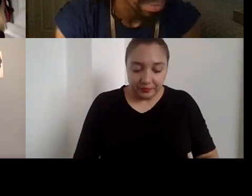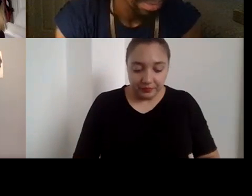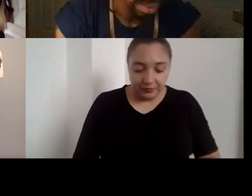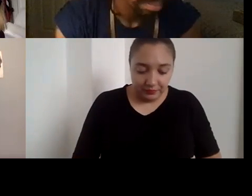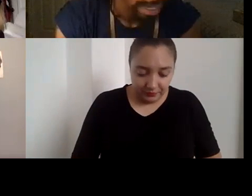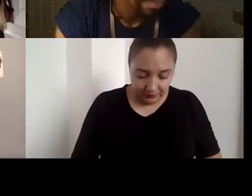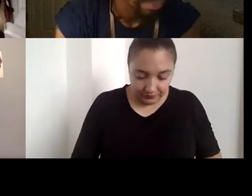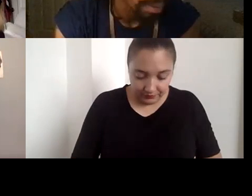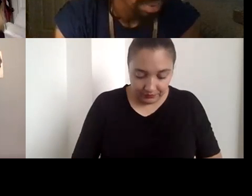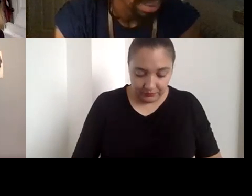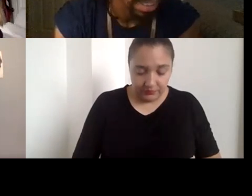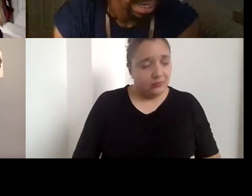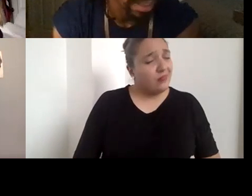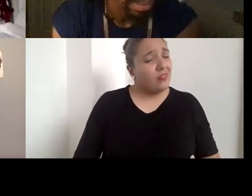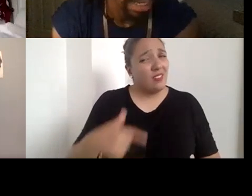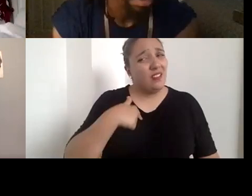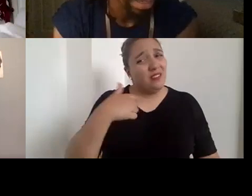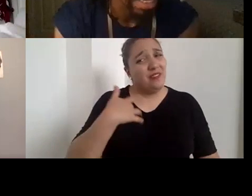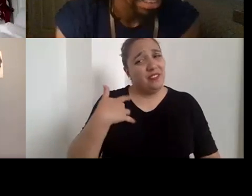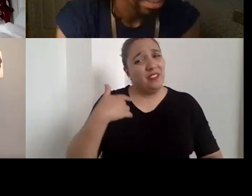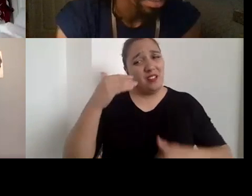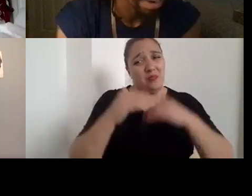I develop, organize, and implement ideas, practices,